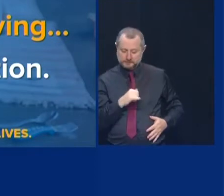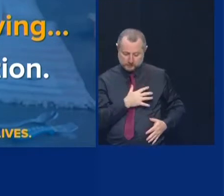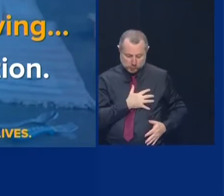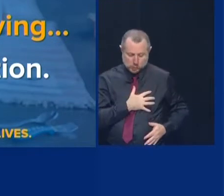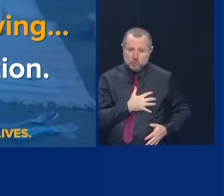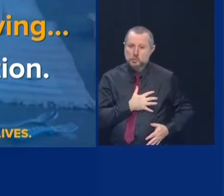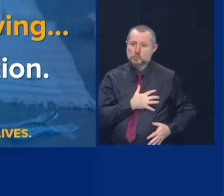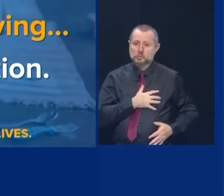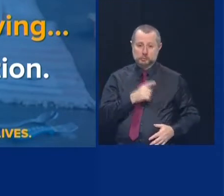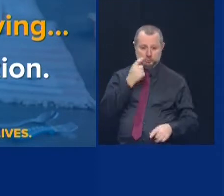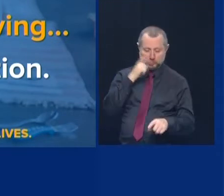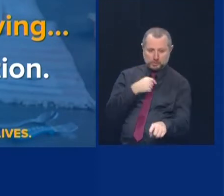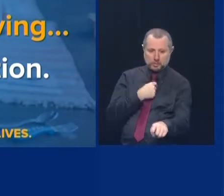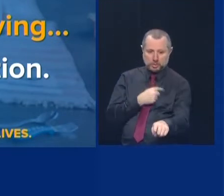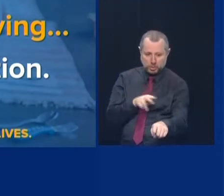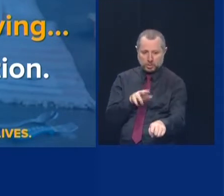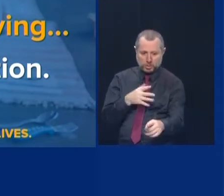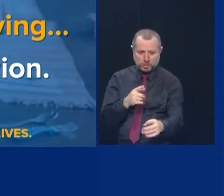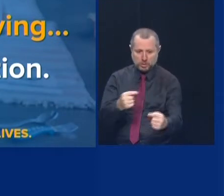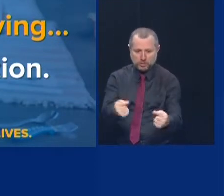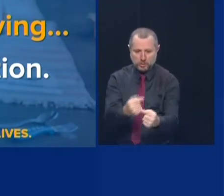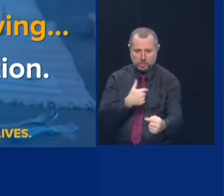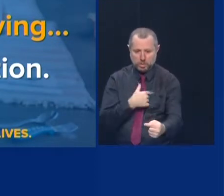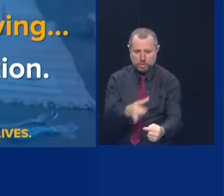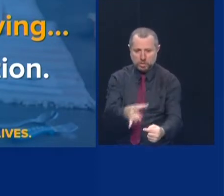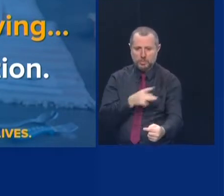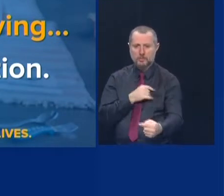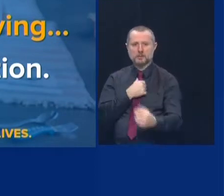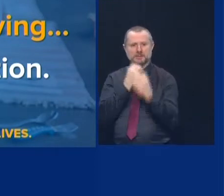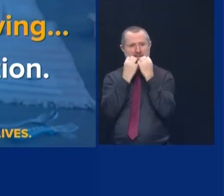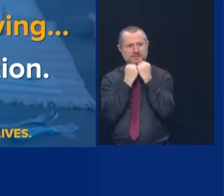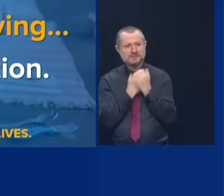CHILDREN KNOW WHEN YOUR CHILD CRIES, IT KILLS YOU, RIGHT?